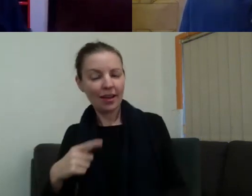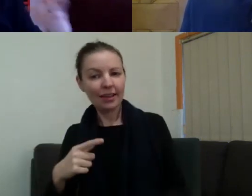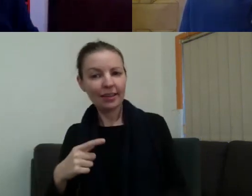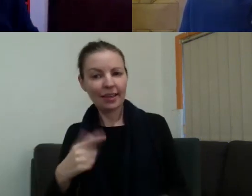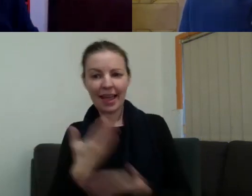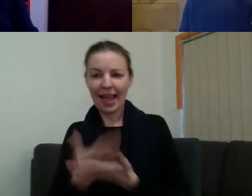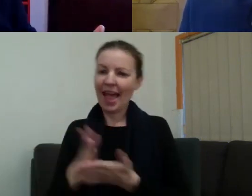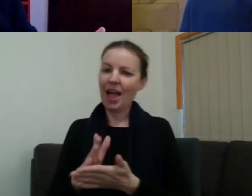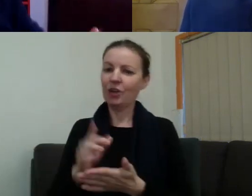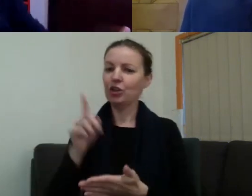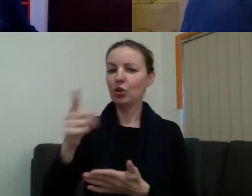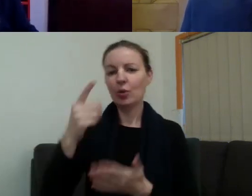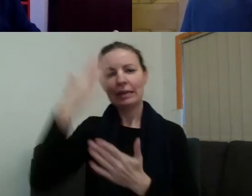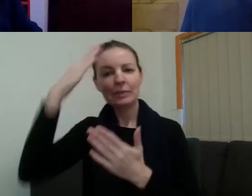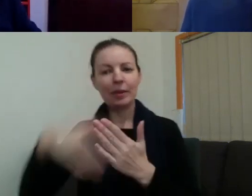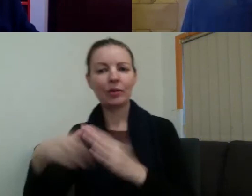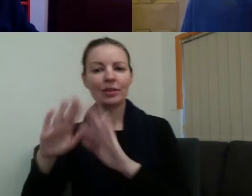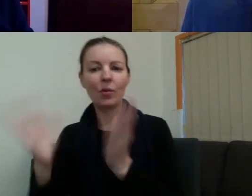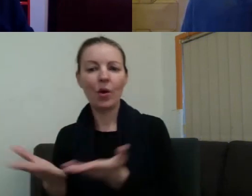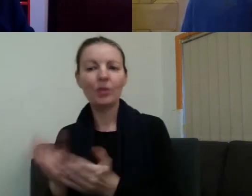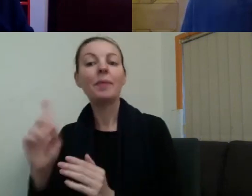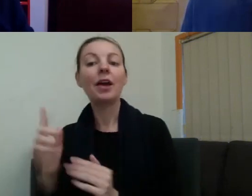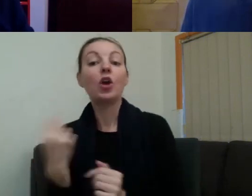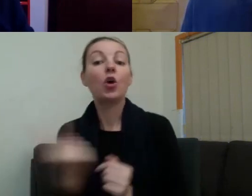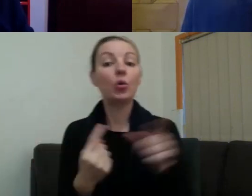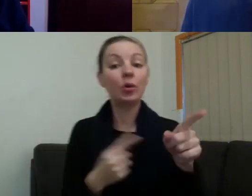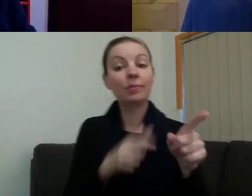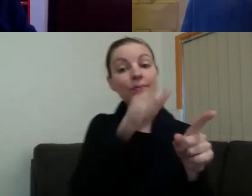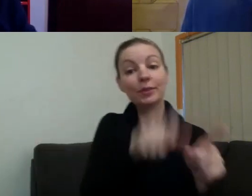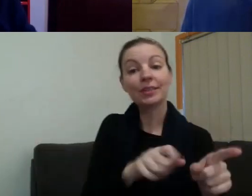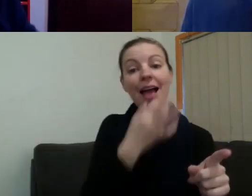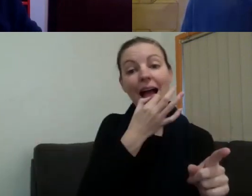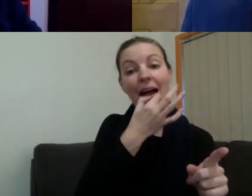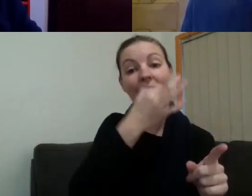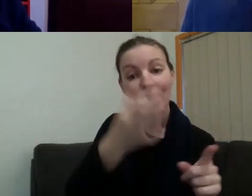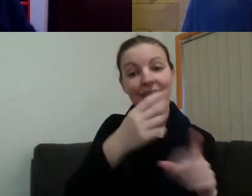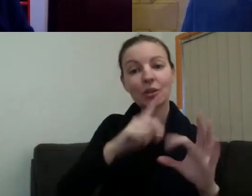But to that person who asked that question, I wouldn't necessarily give the same tip.